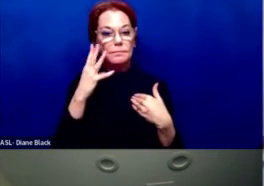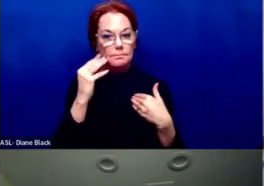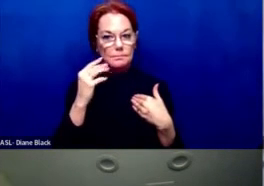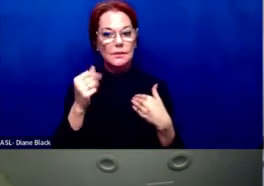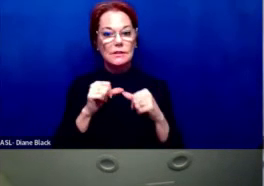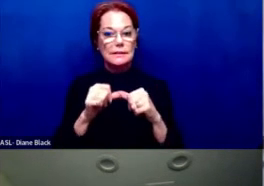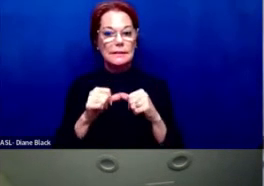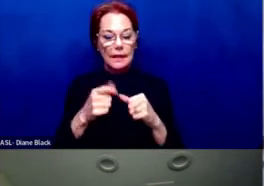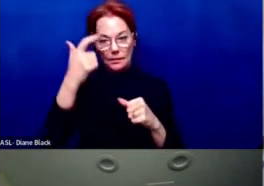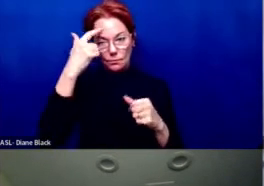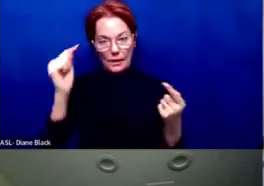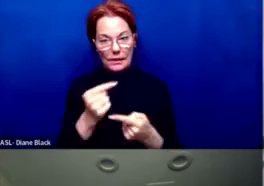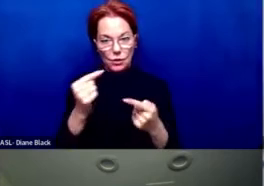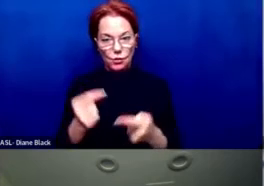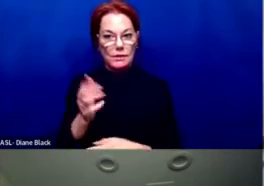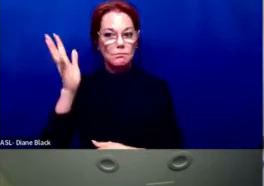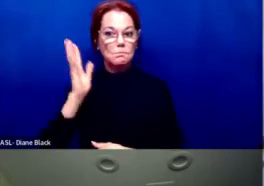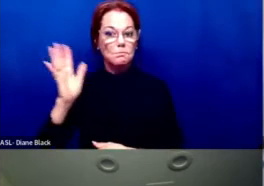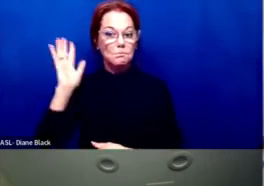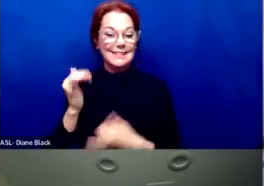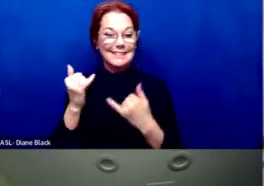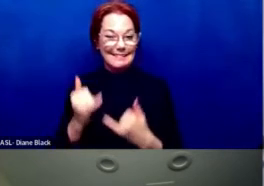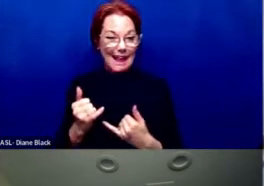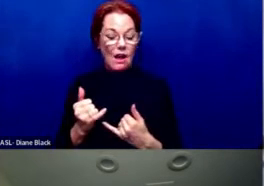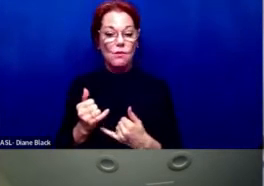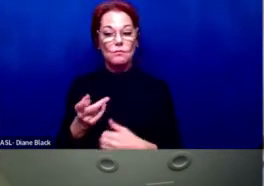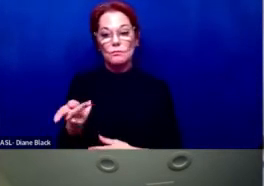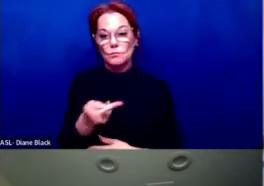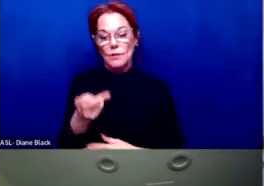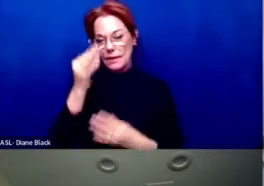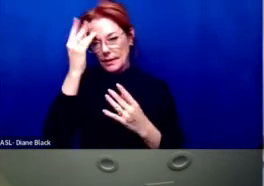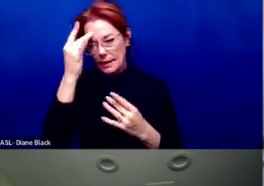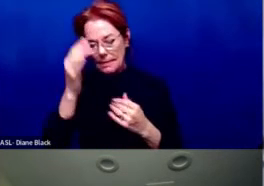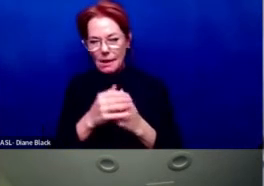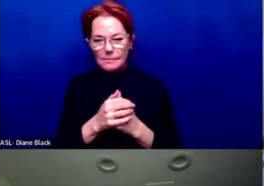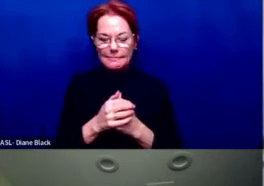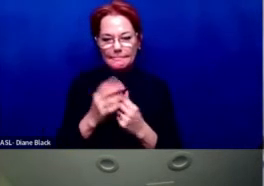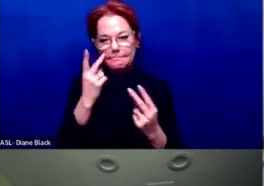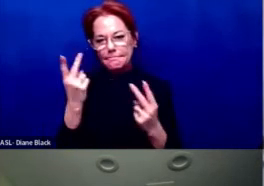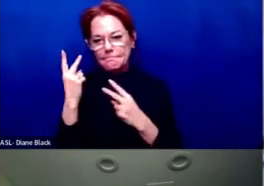some time ago, who are thinking through what kinds of challenges and impact that has on their